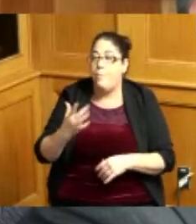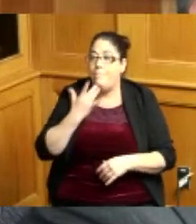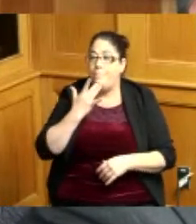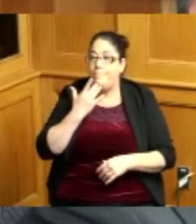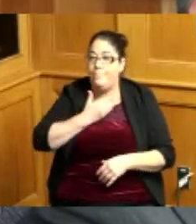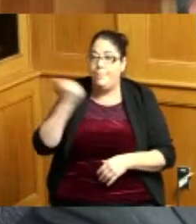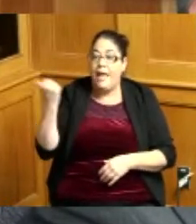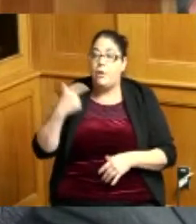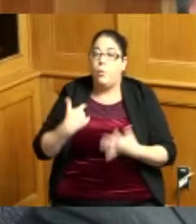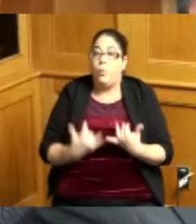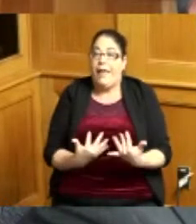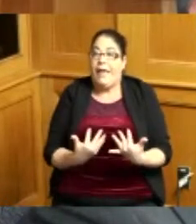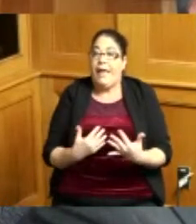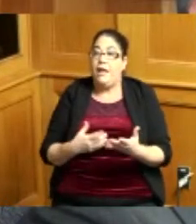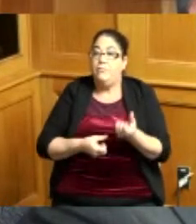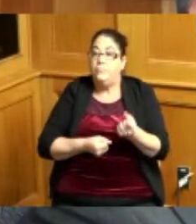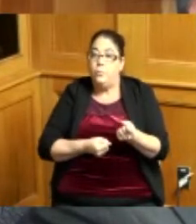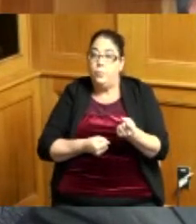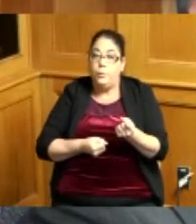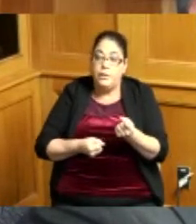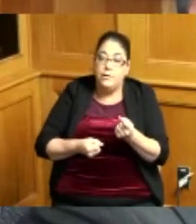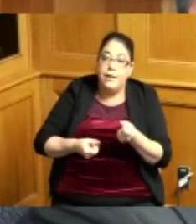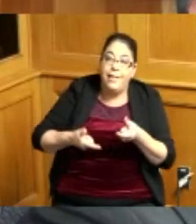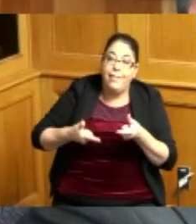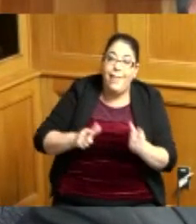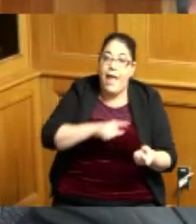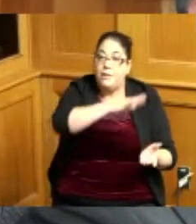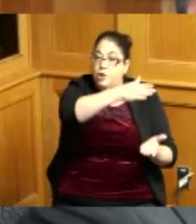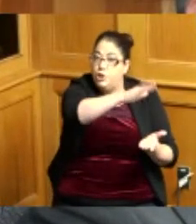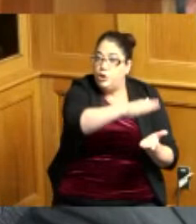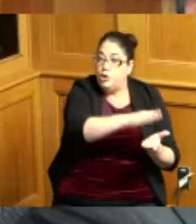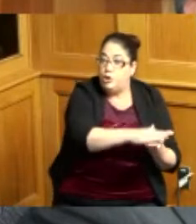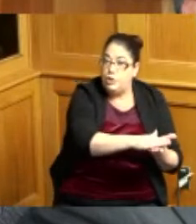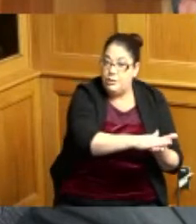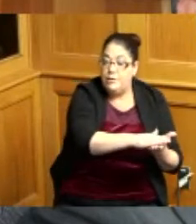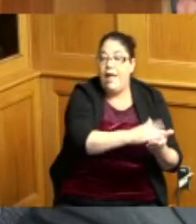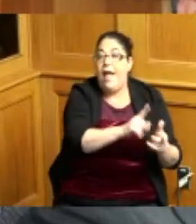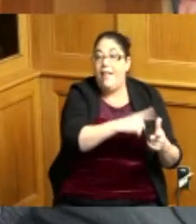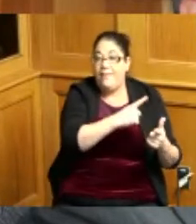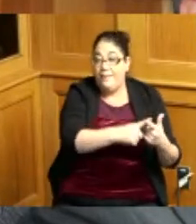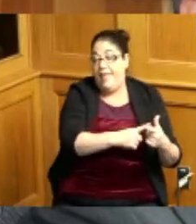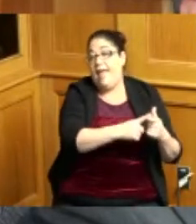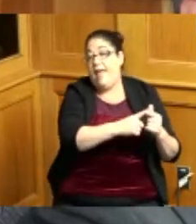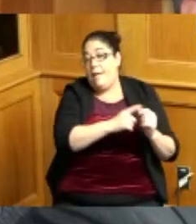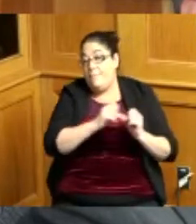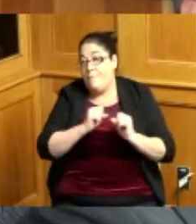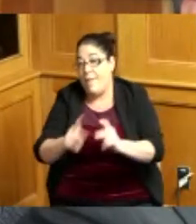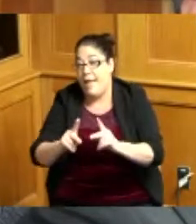to hesitate for a minute and and let the backlog get caught up and then go out and if we were to